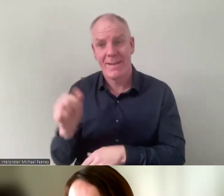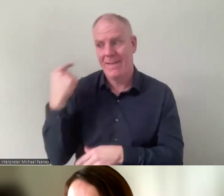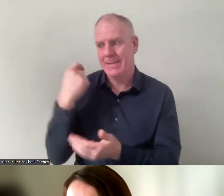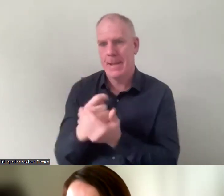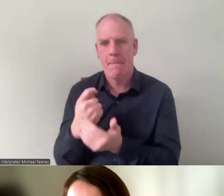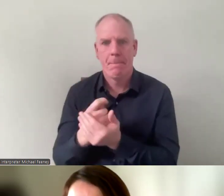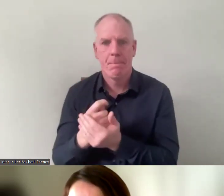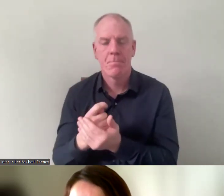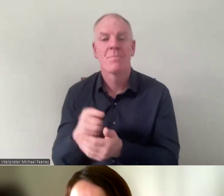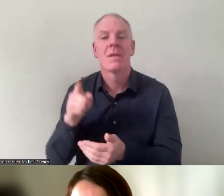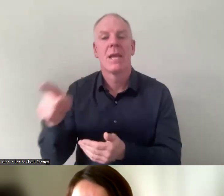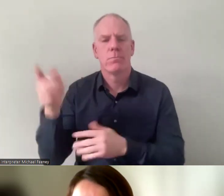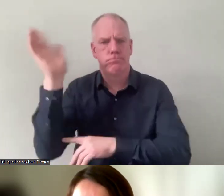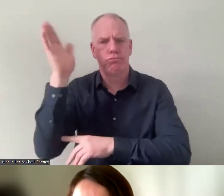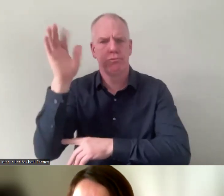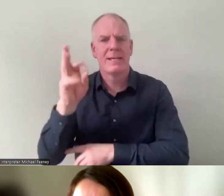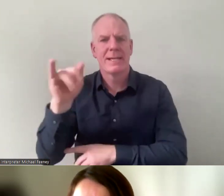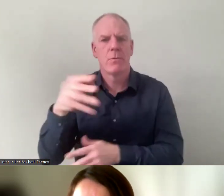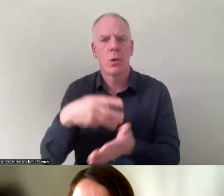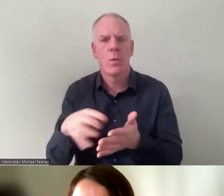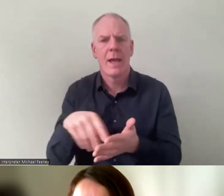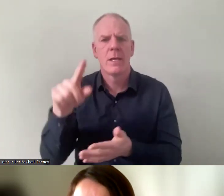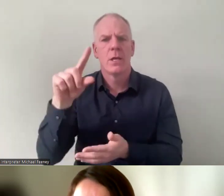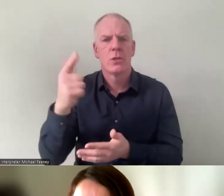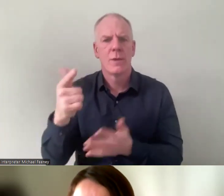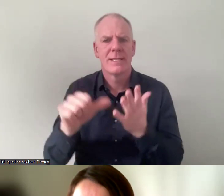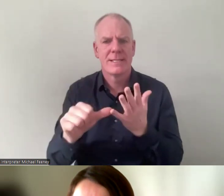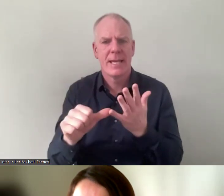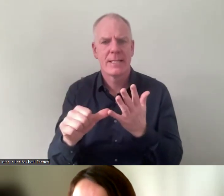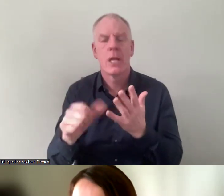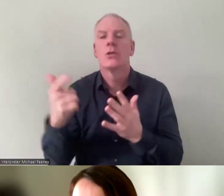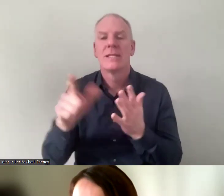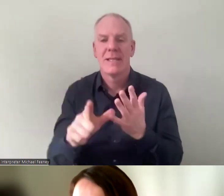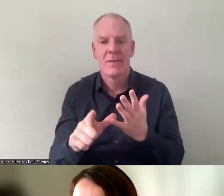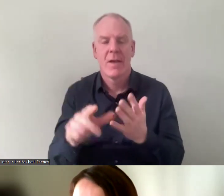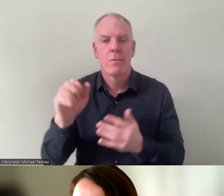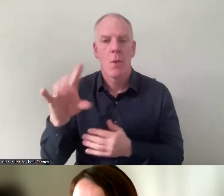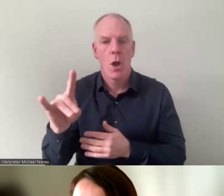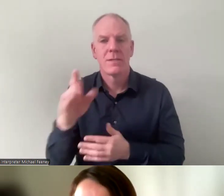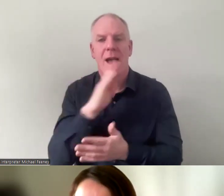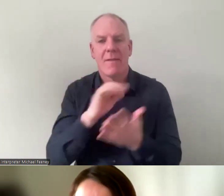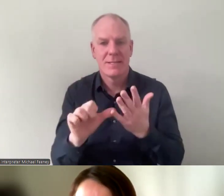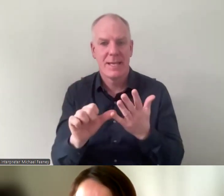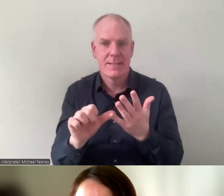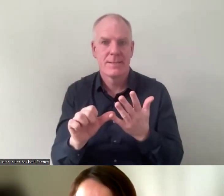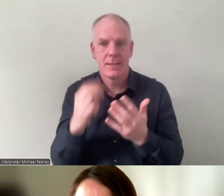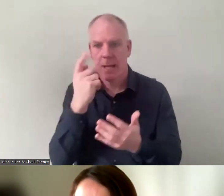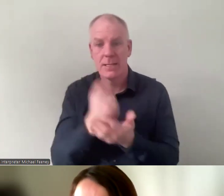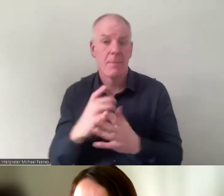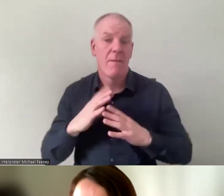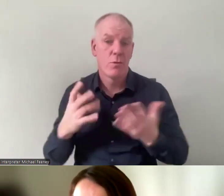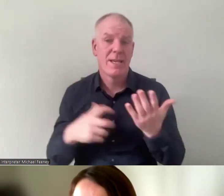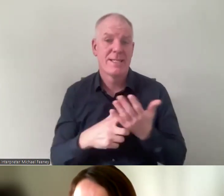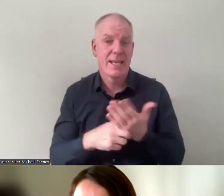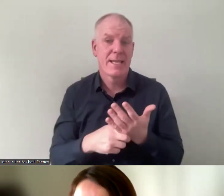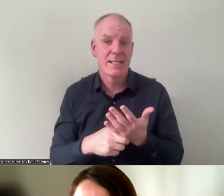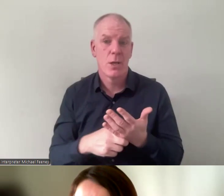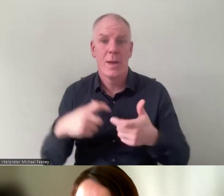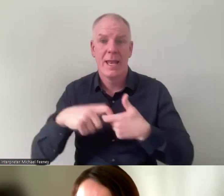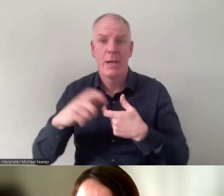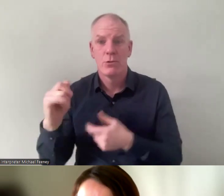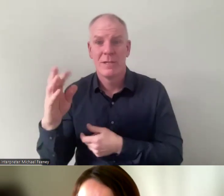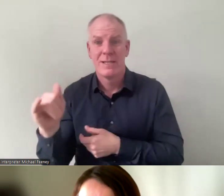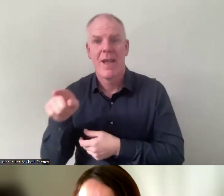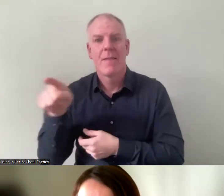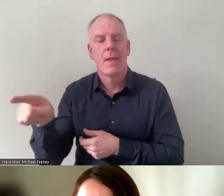to be speaking in the gallery on the 27th of March at 6:30pm. The tickets for that are free because of the link with Trinity and because they're the ones organizing it.